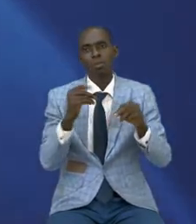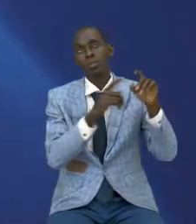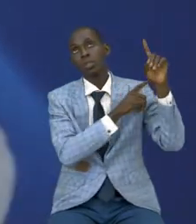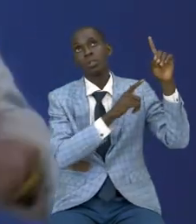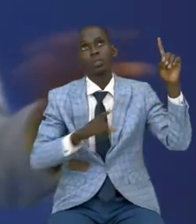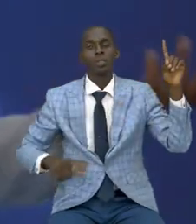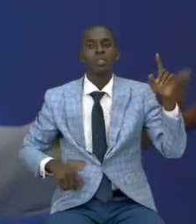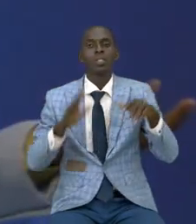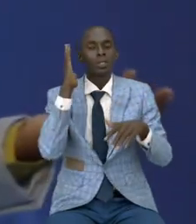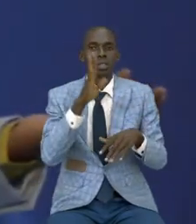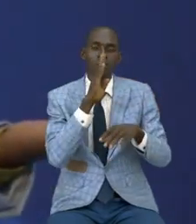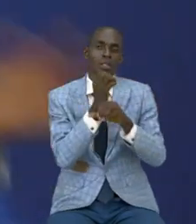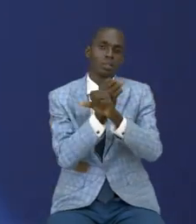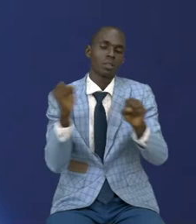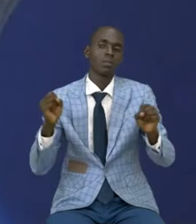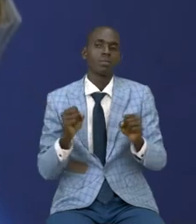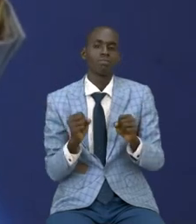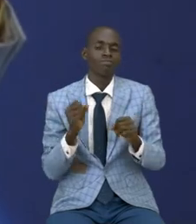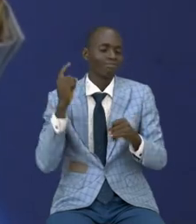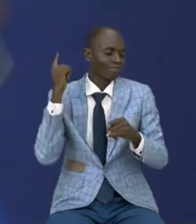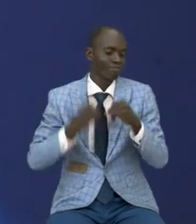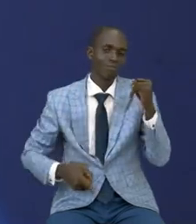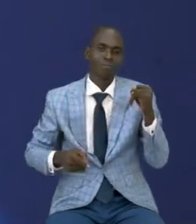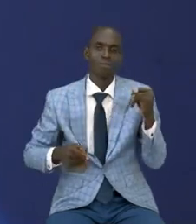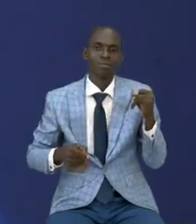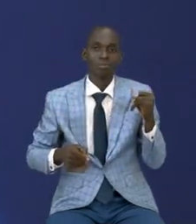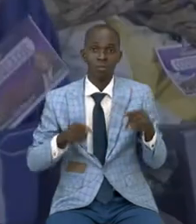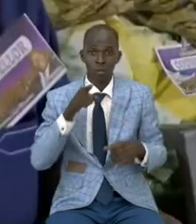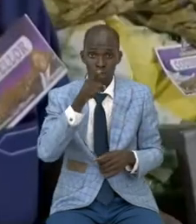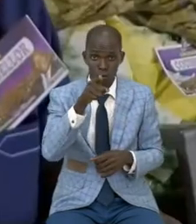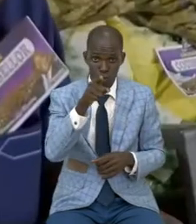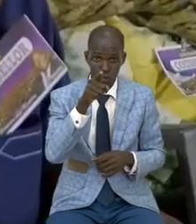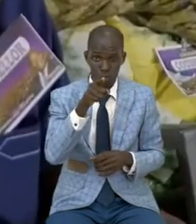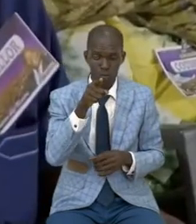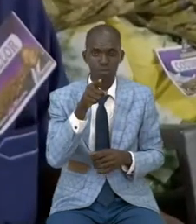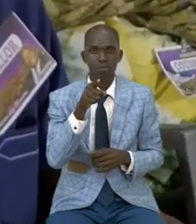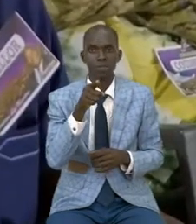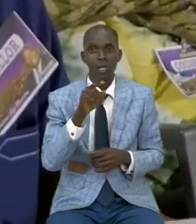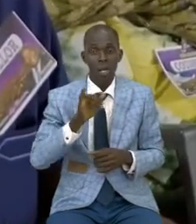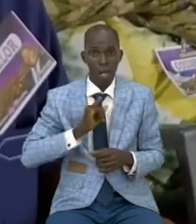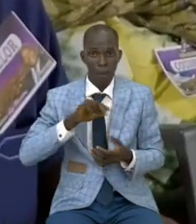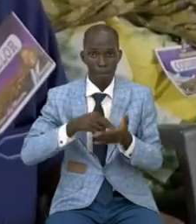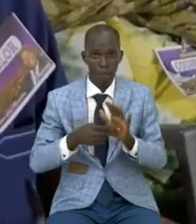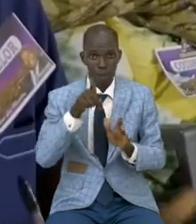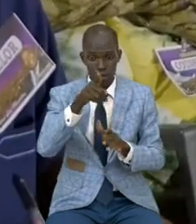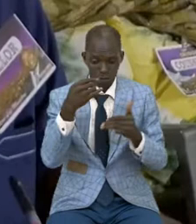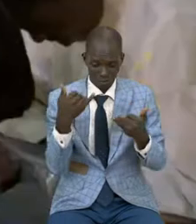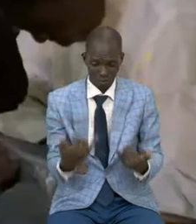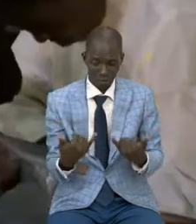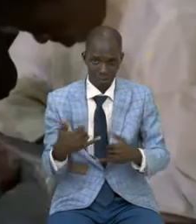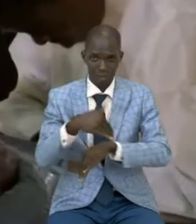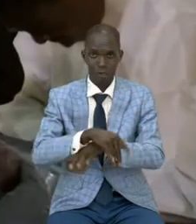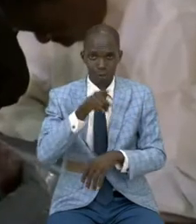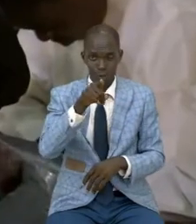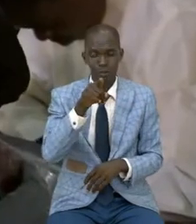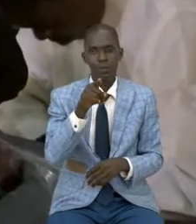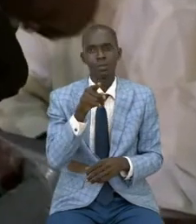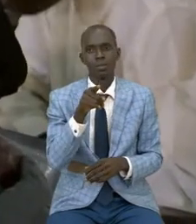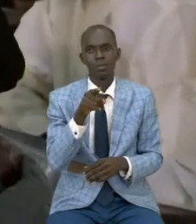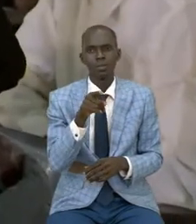shall be saved final you tonight i said you tonight you know if you have been you know